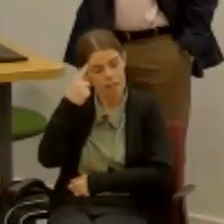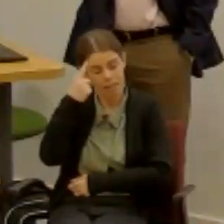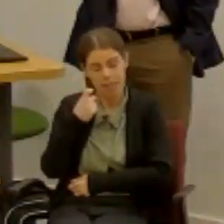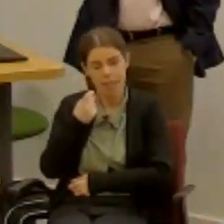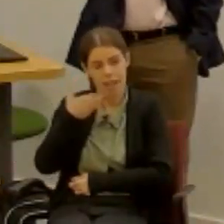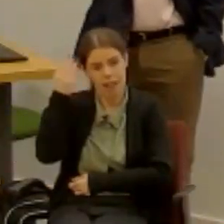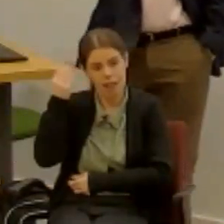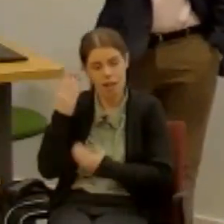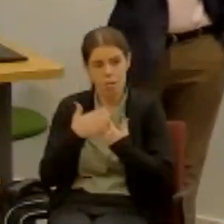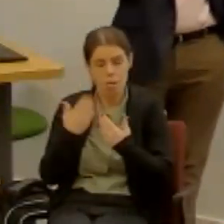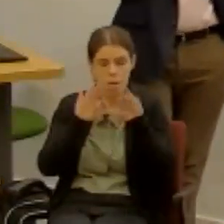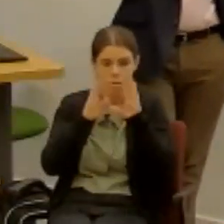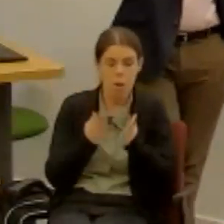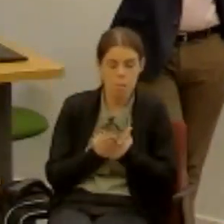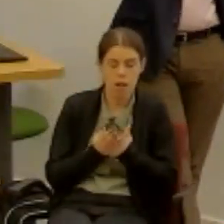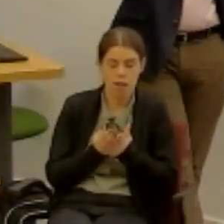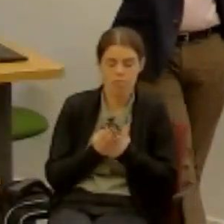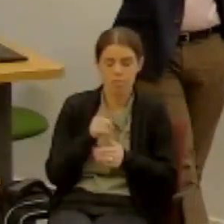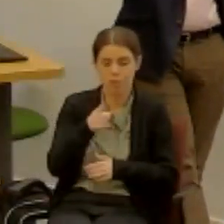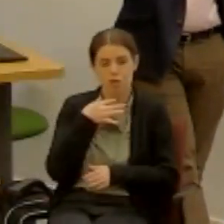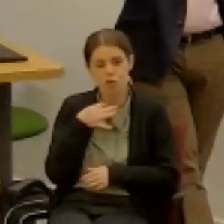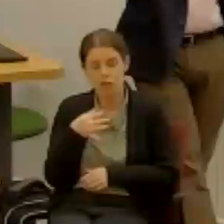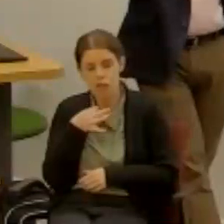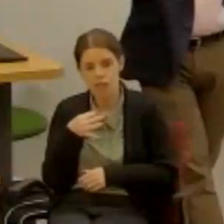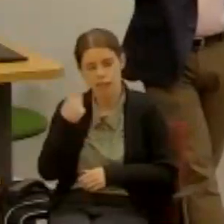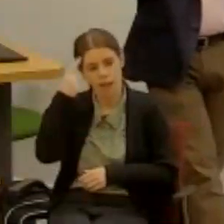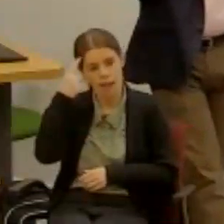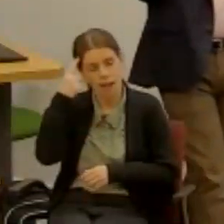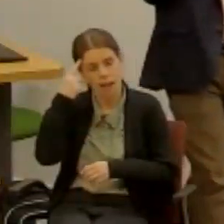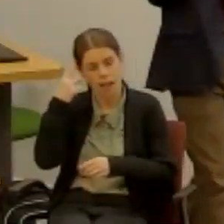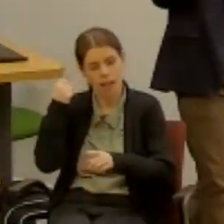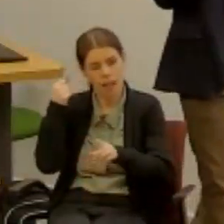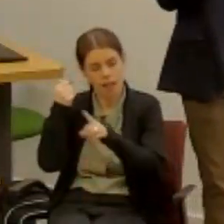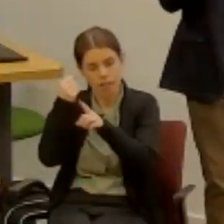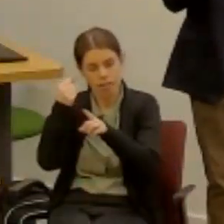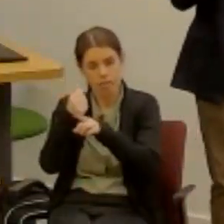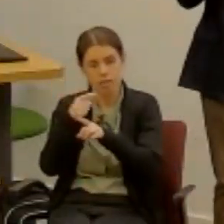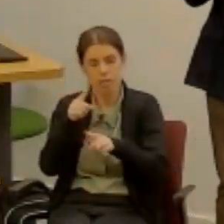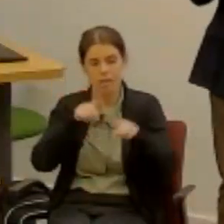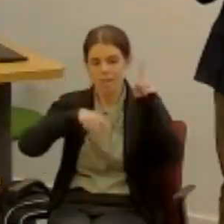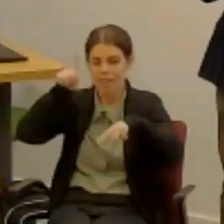One of the things we learn is that your risk of hitting a ball, or the likelihood of your hitting the ball above these position you're in.